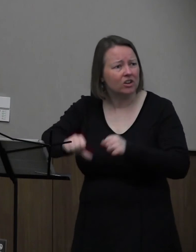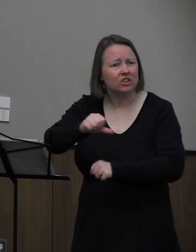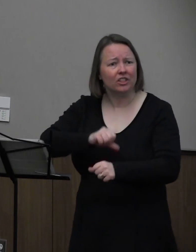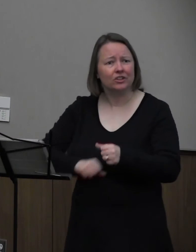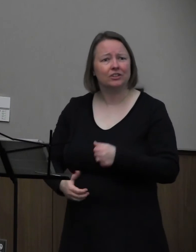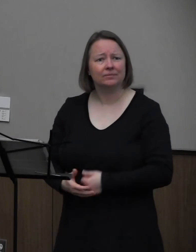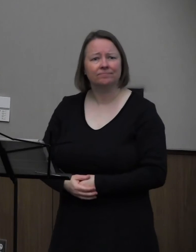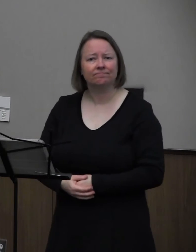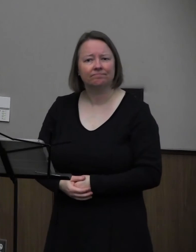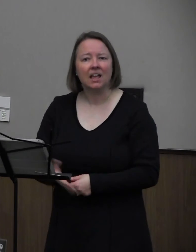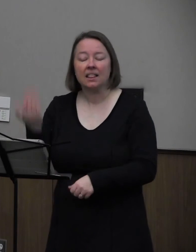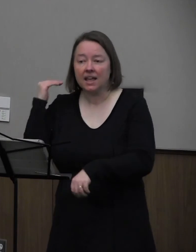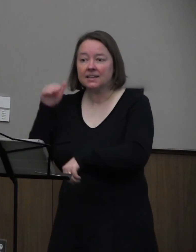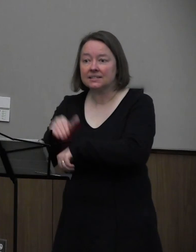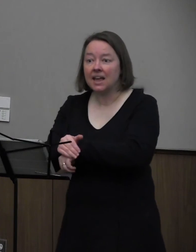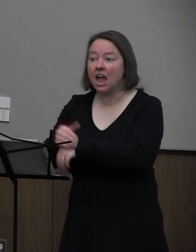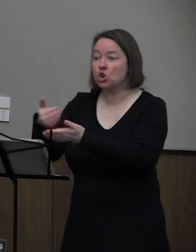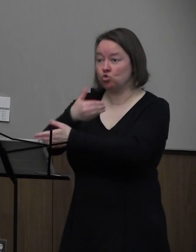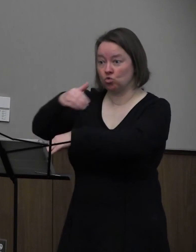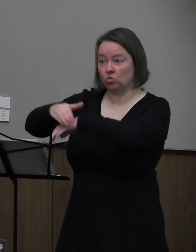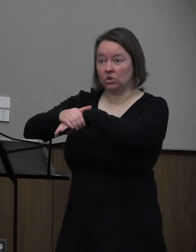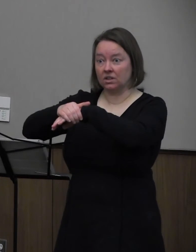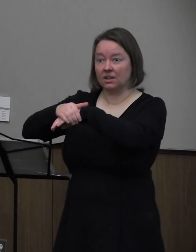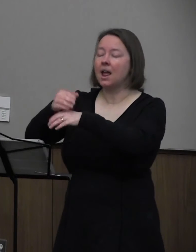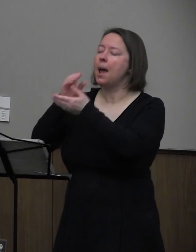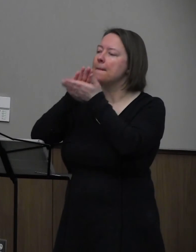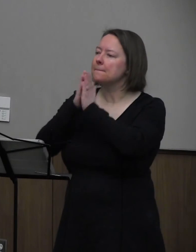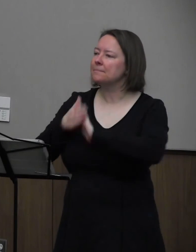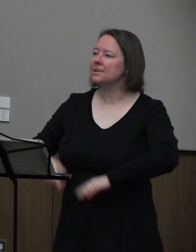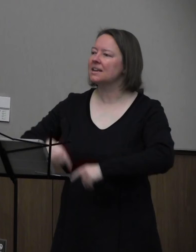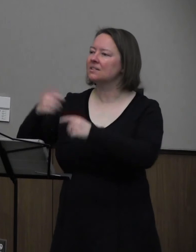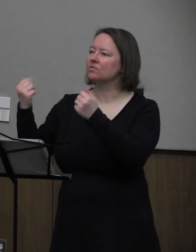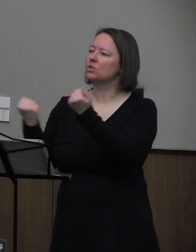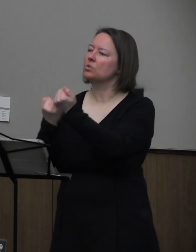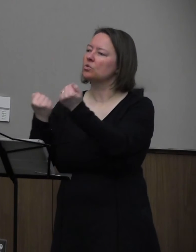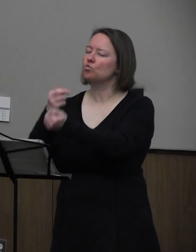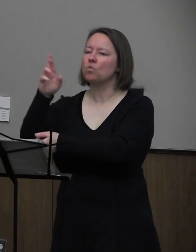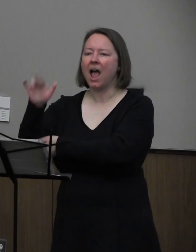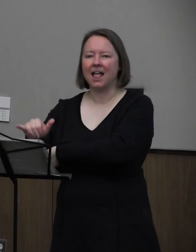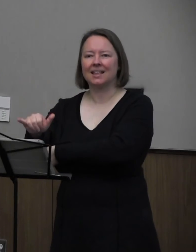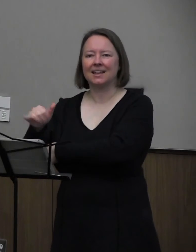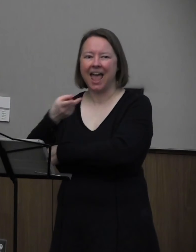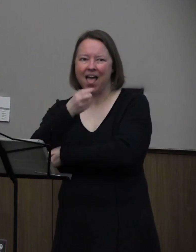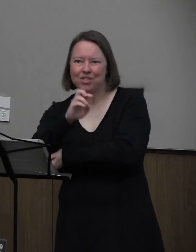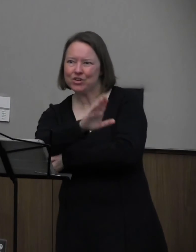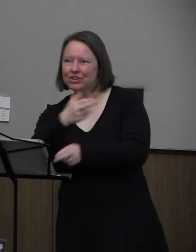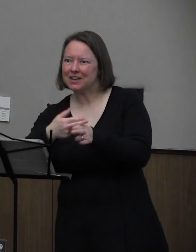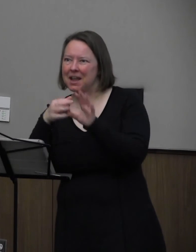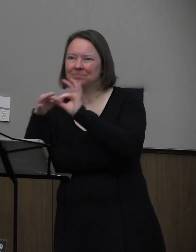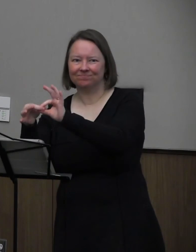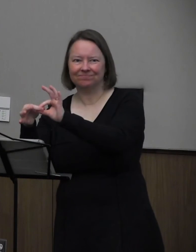Last night in New England, they had a peaceful rally in Heather's name to have some difficult dialogue.